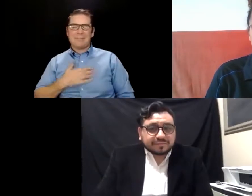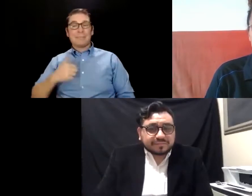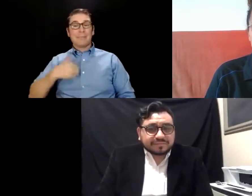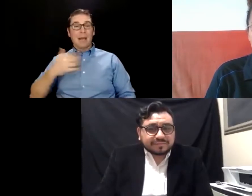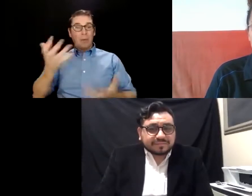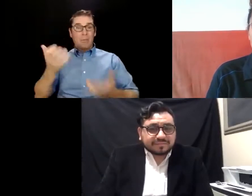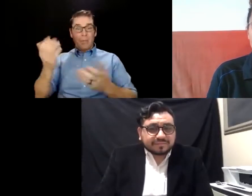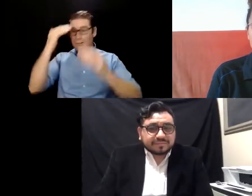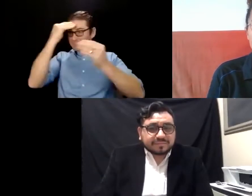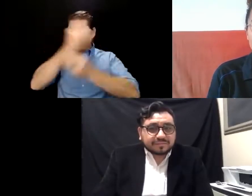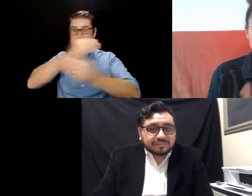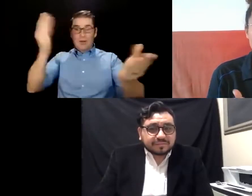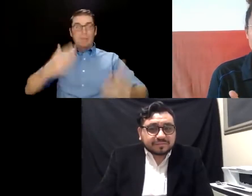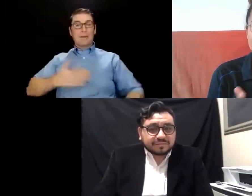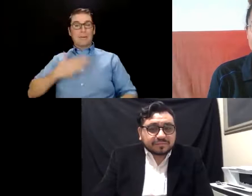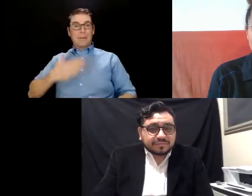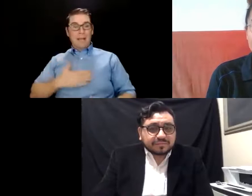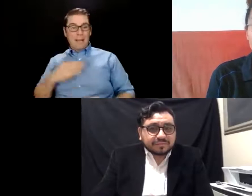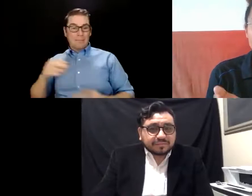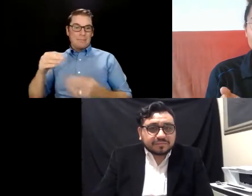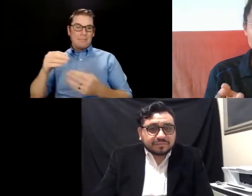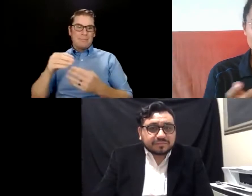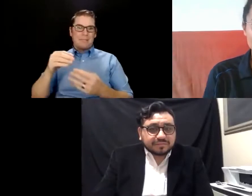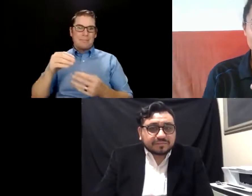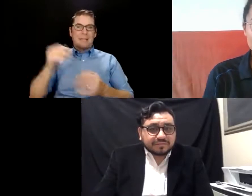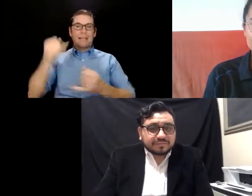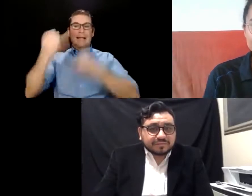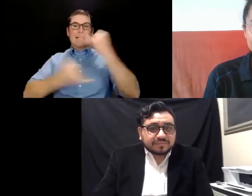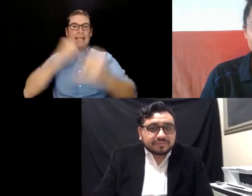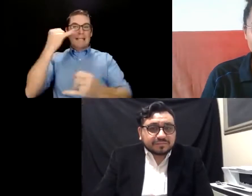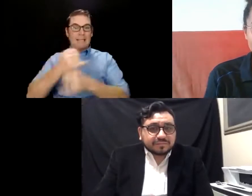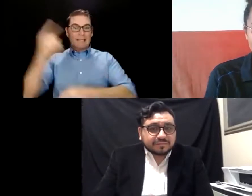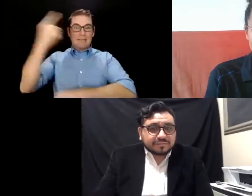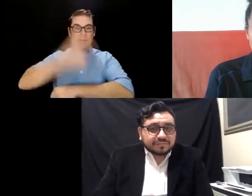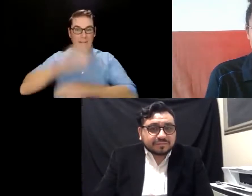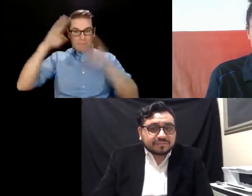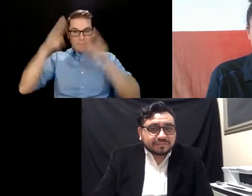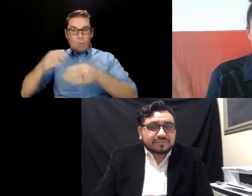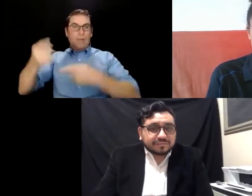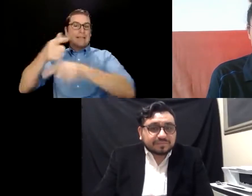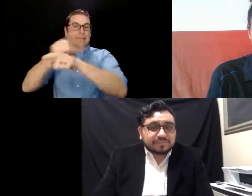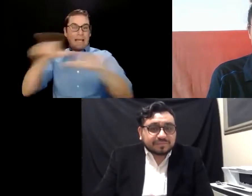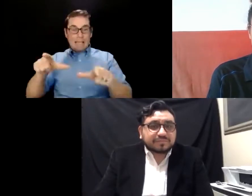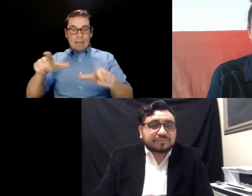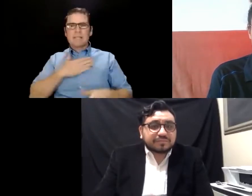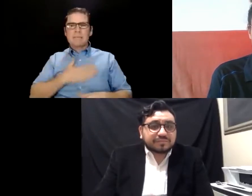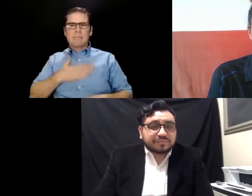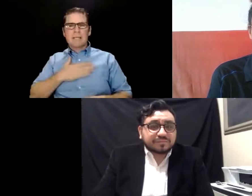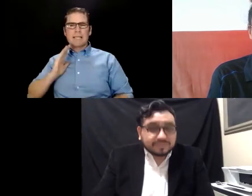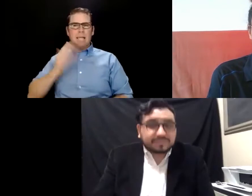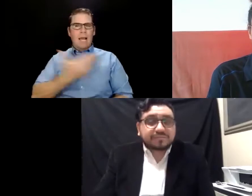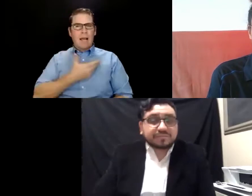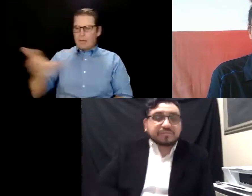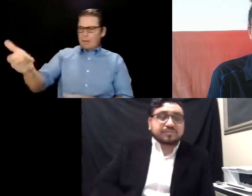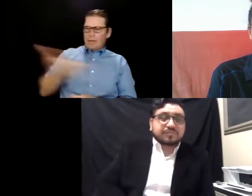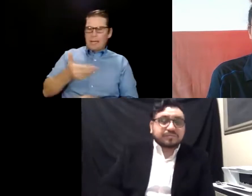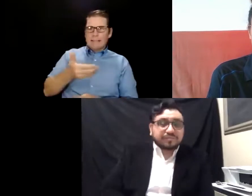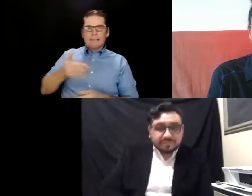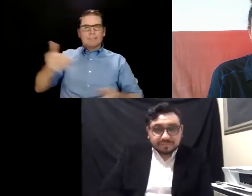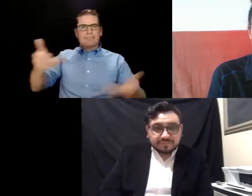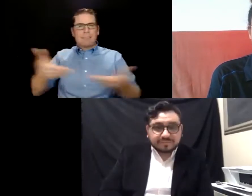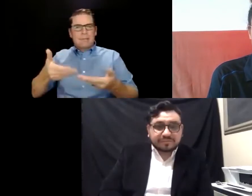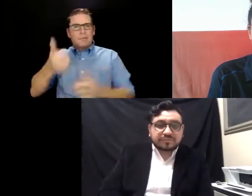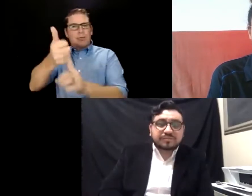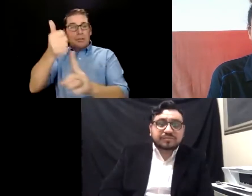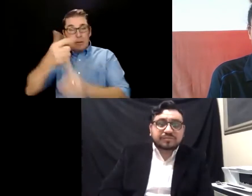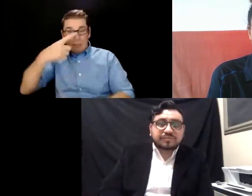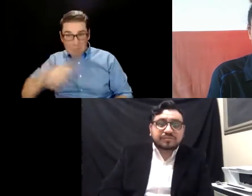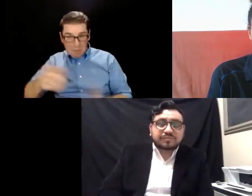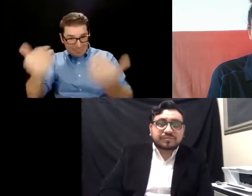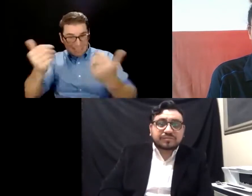and I'd like to hand it over to our special guest today. If you could please introduce